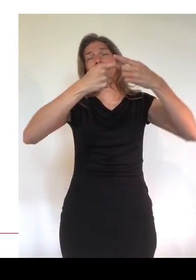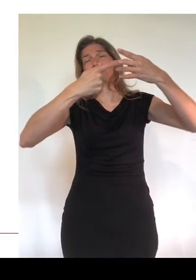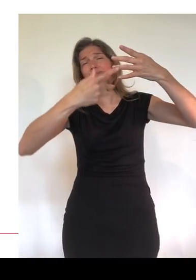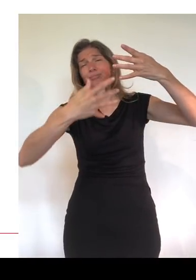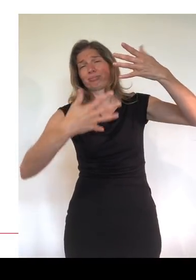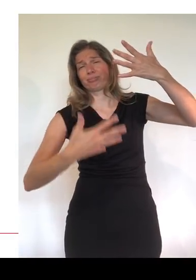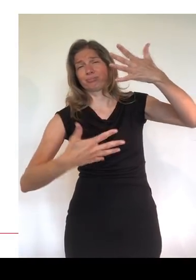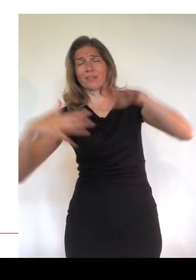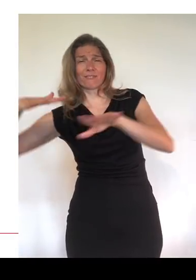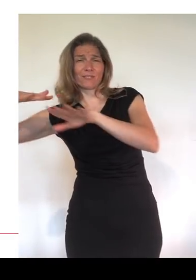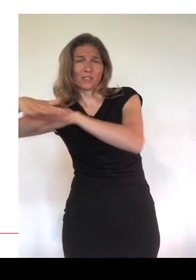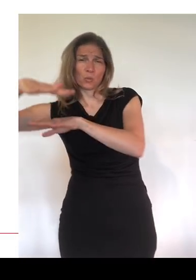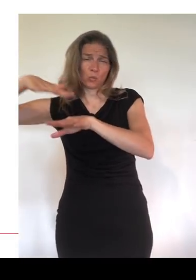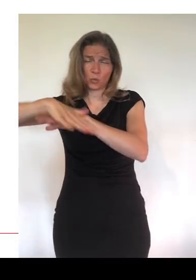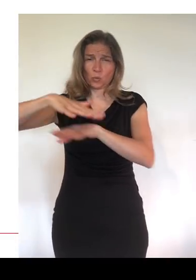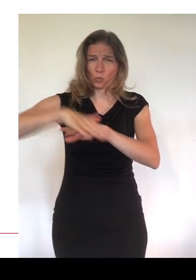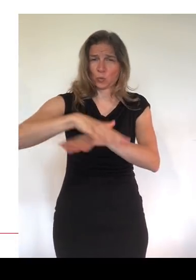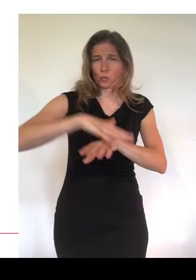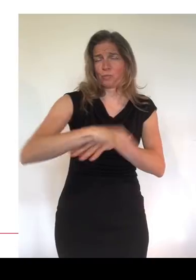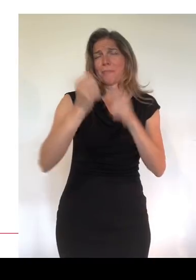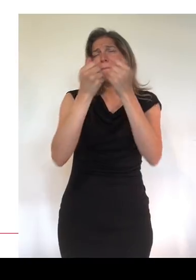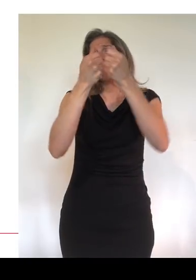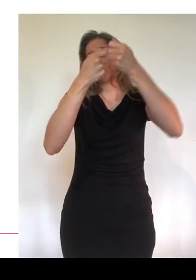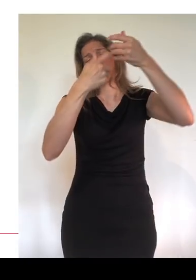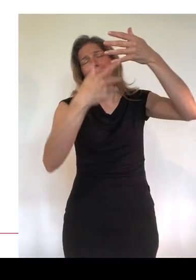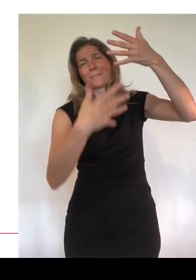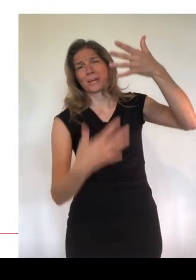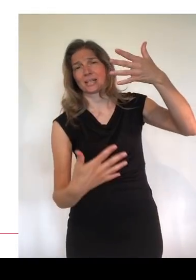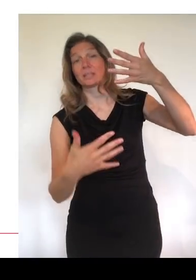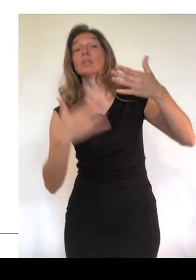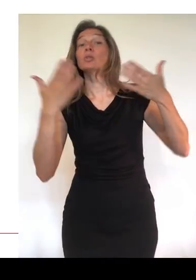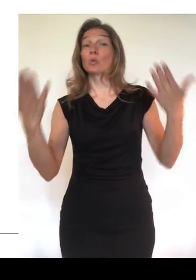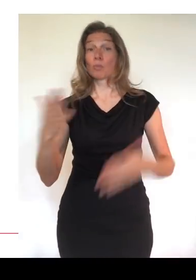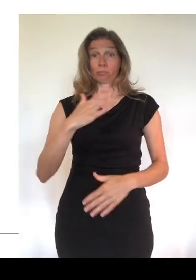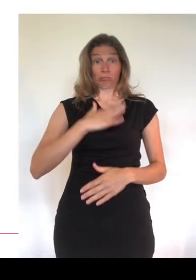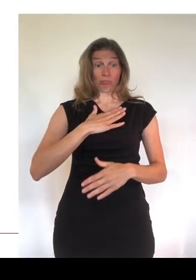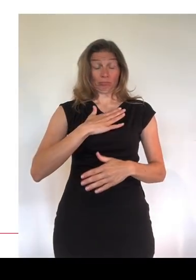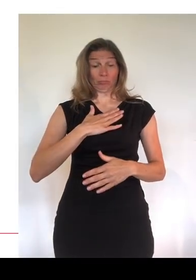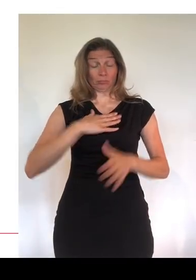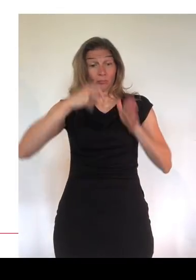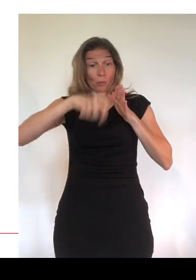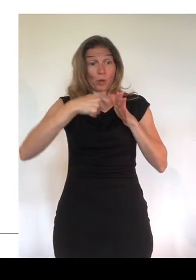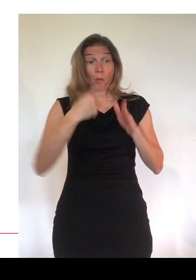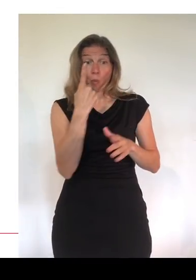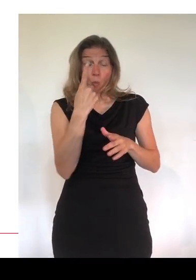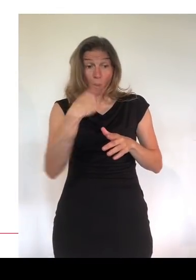are these kids there are so many factors and that may be the intervention that